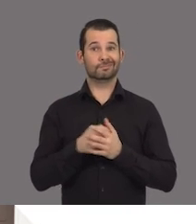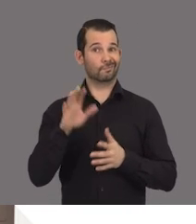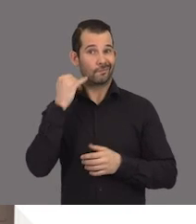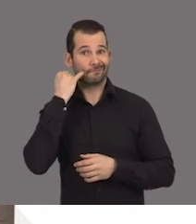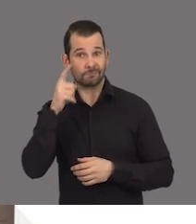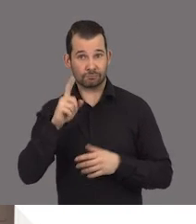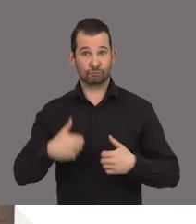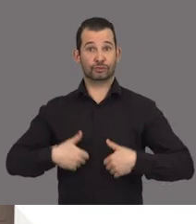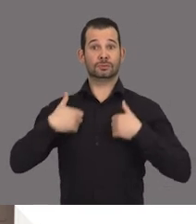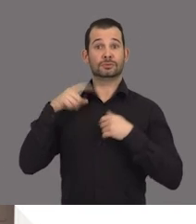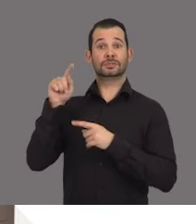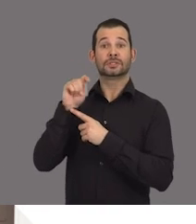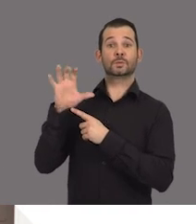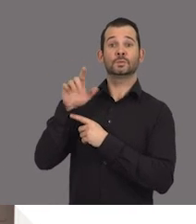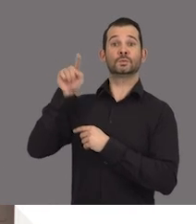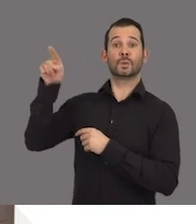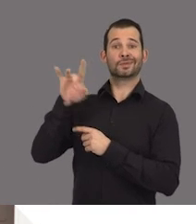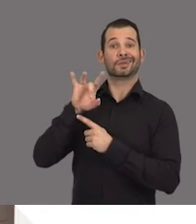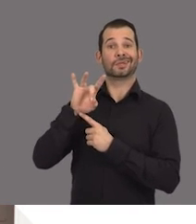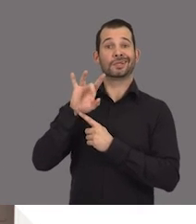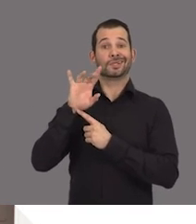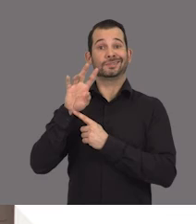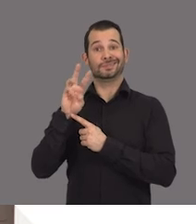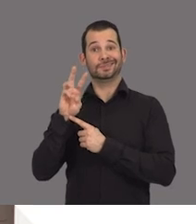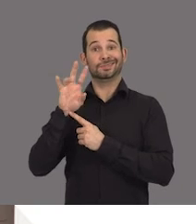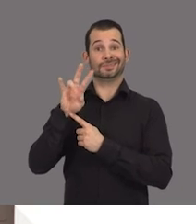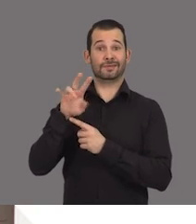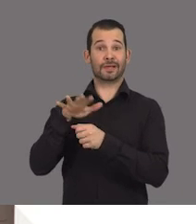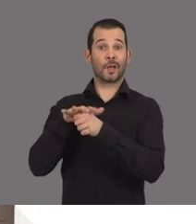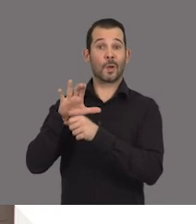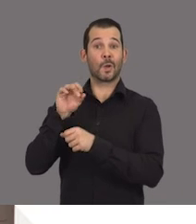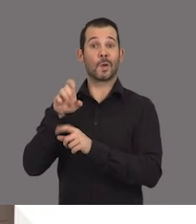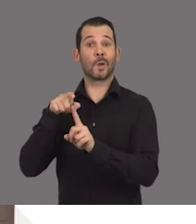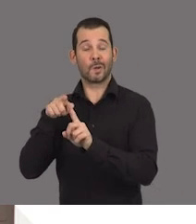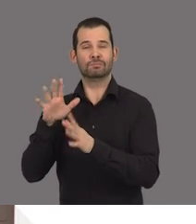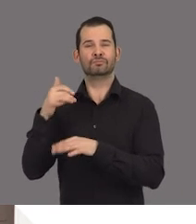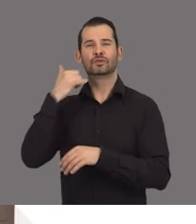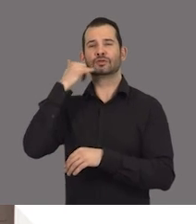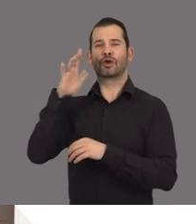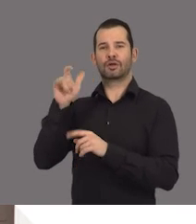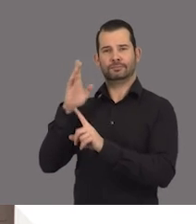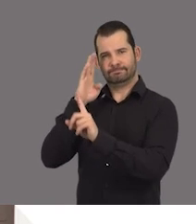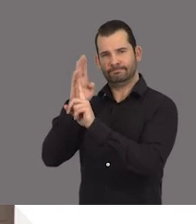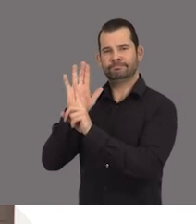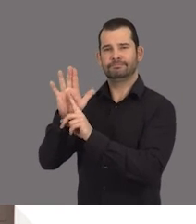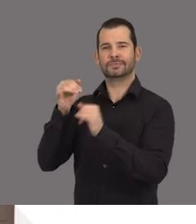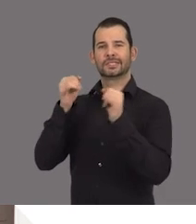of the territories with an 867 area code call the dedicated individual and